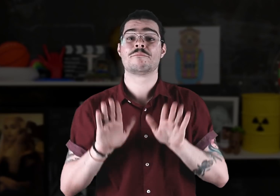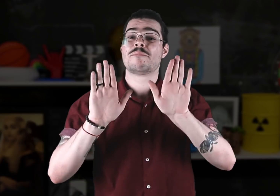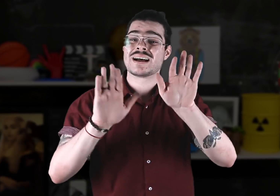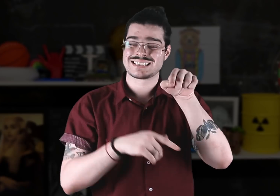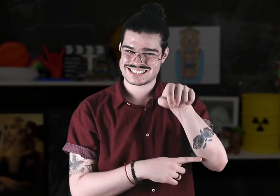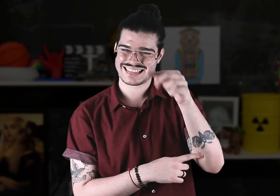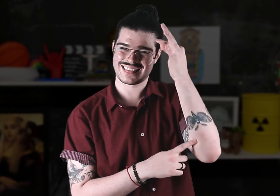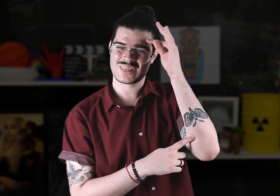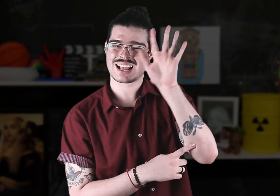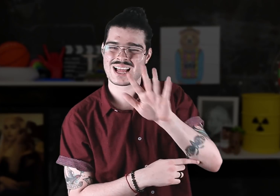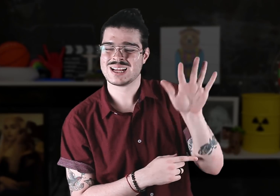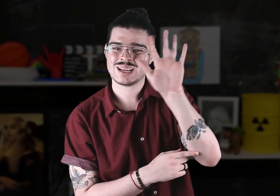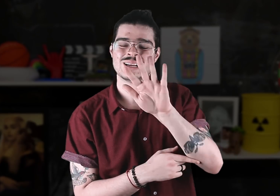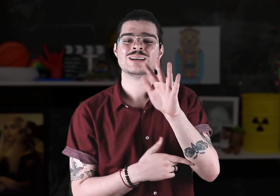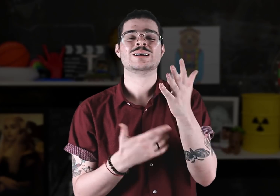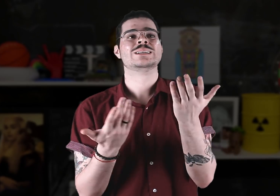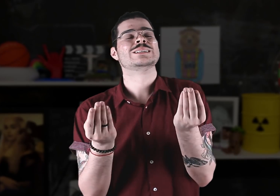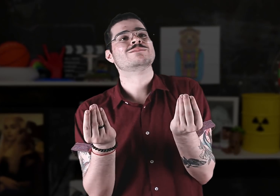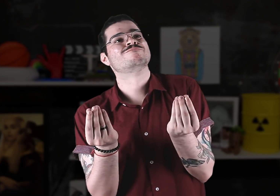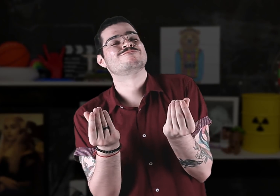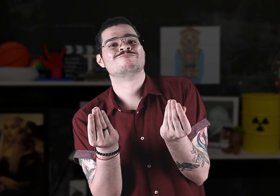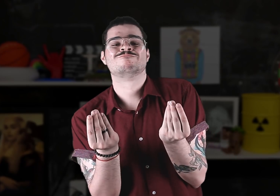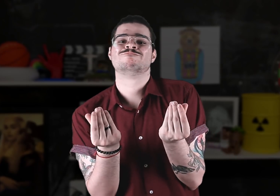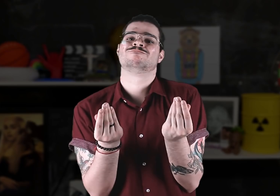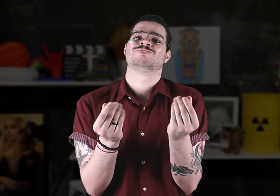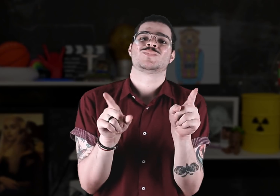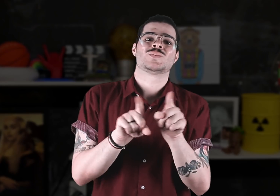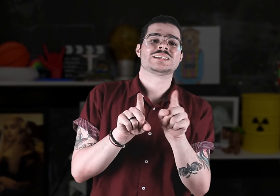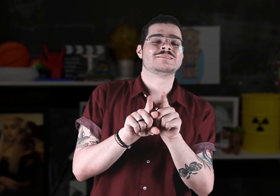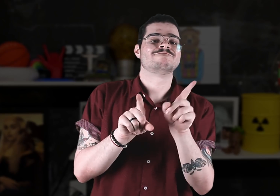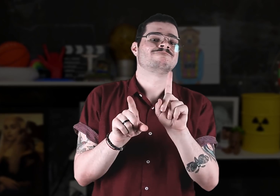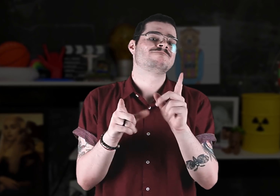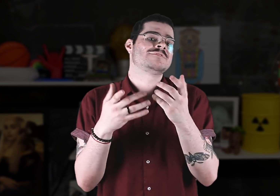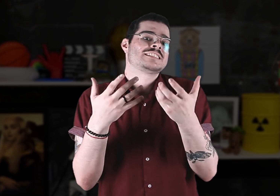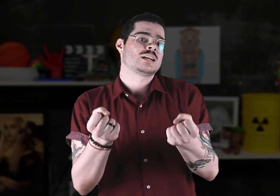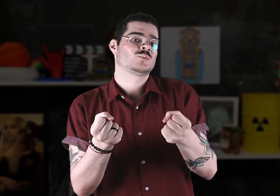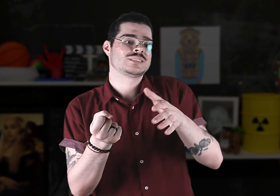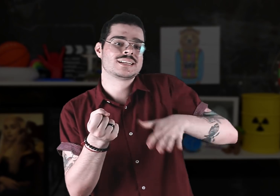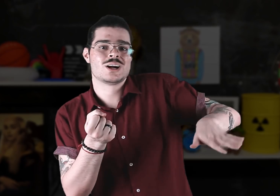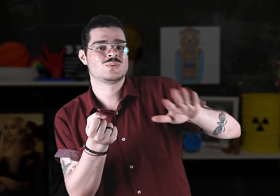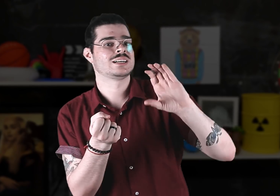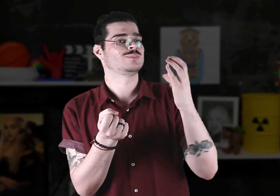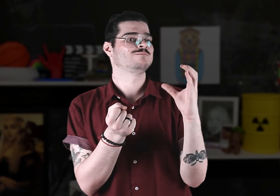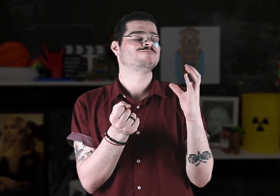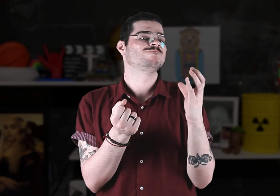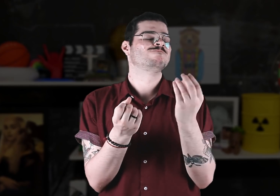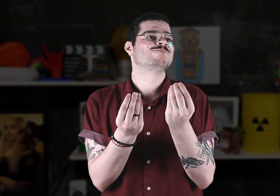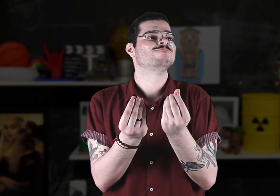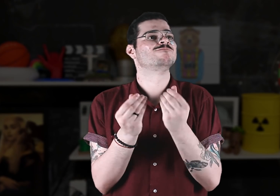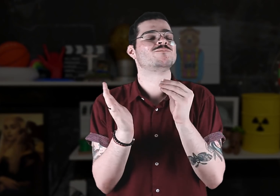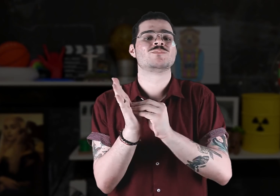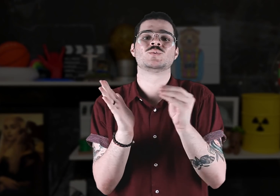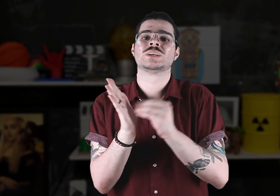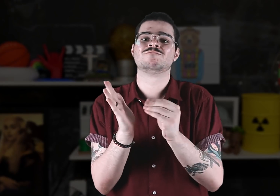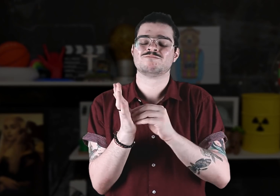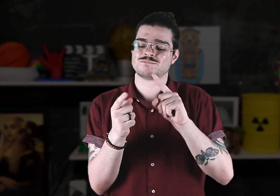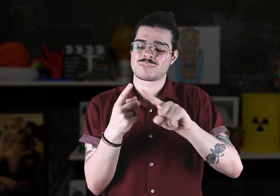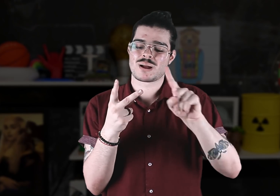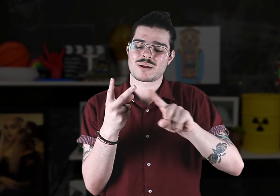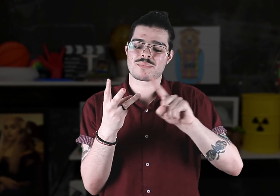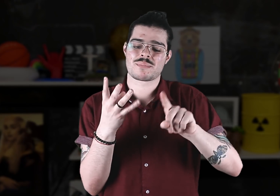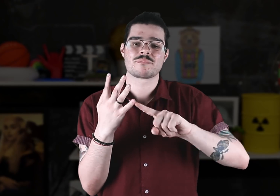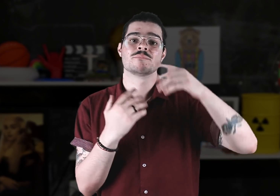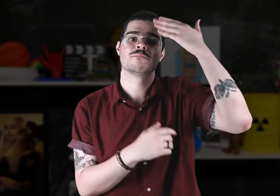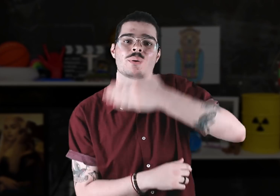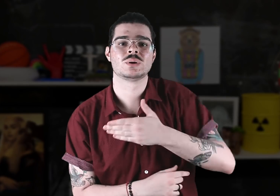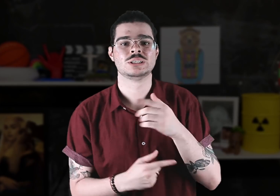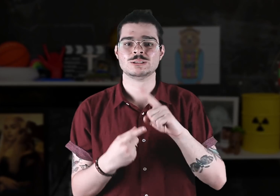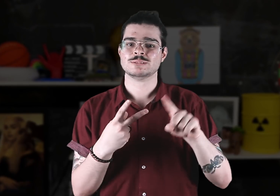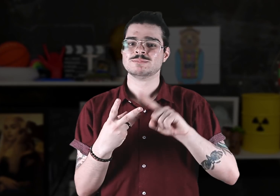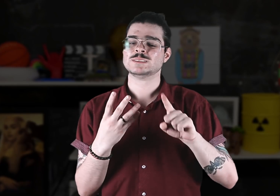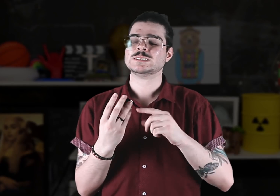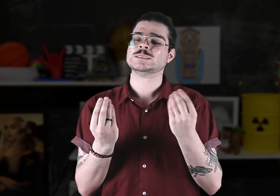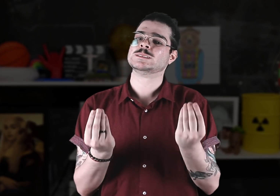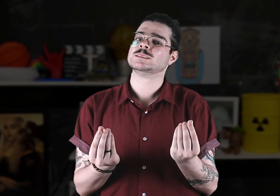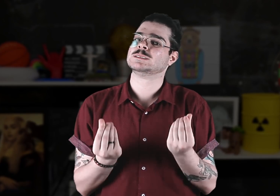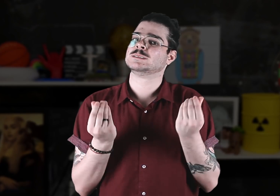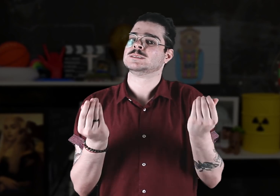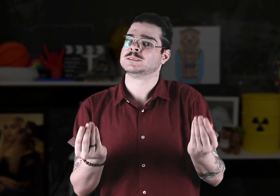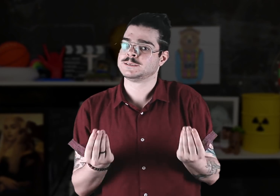But the theory is not widely accepted by the scientific community for lack of evidence.